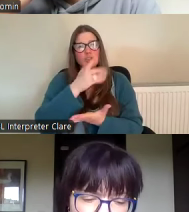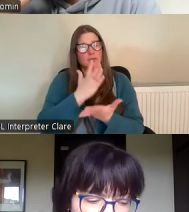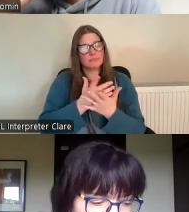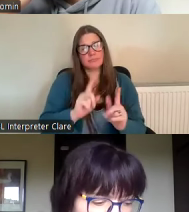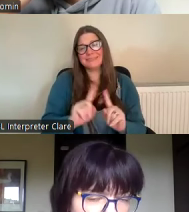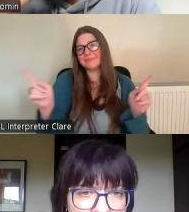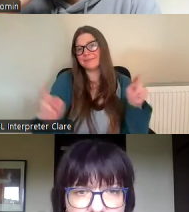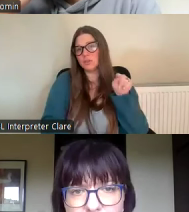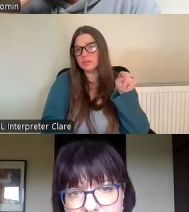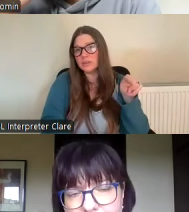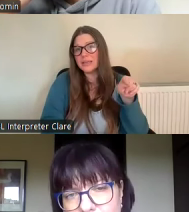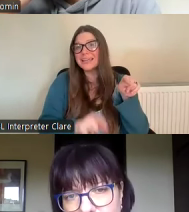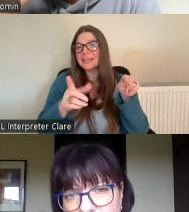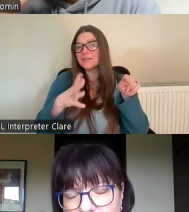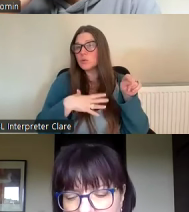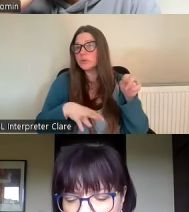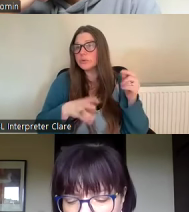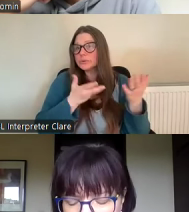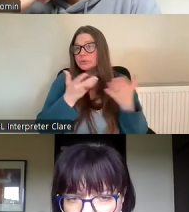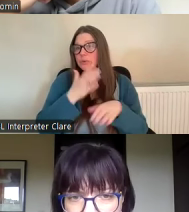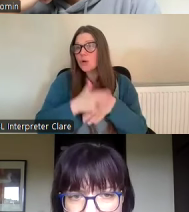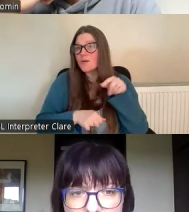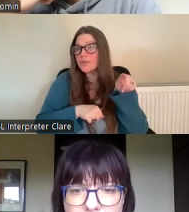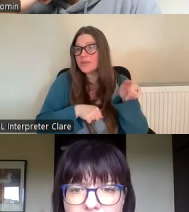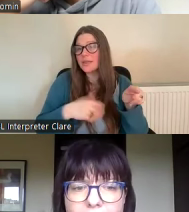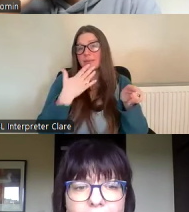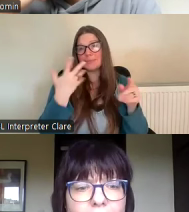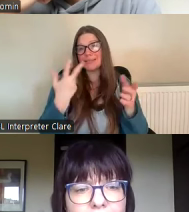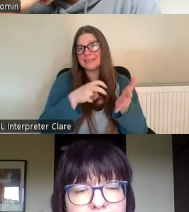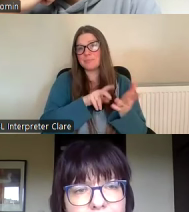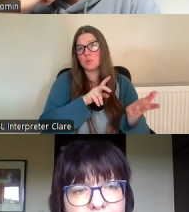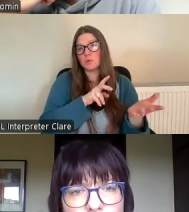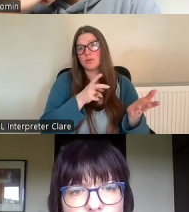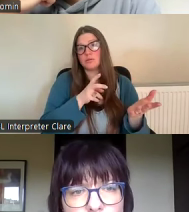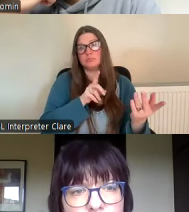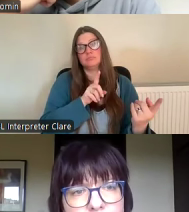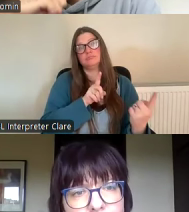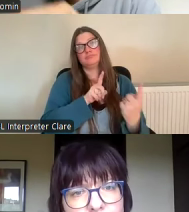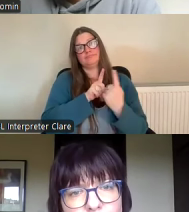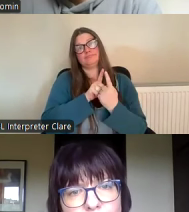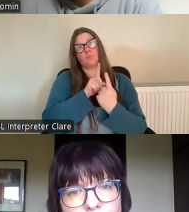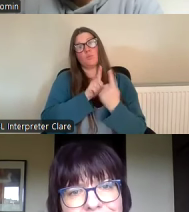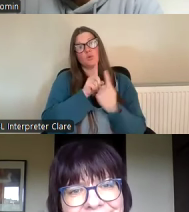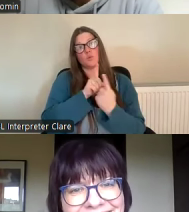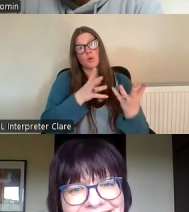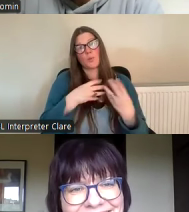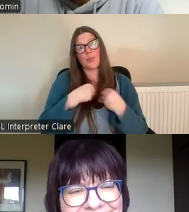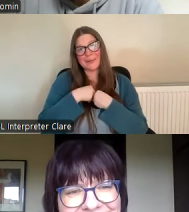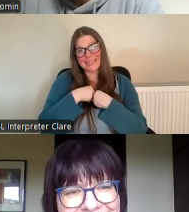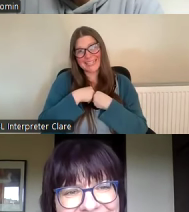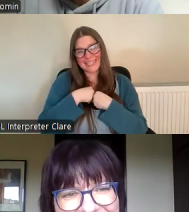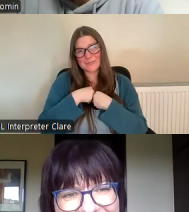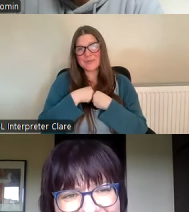If you want to talk about Ad Grants, then you can book an appointment with me. I think we're done, Mo. -Perfect.